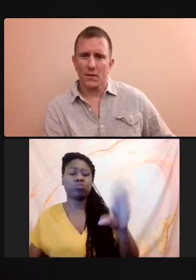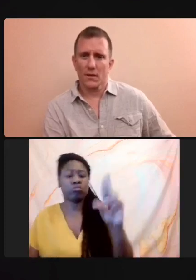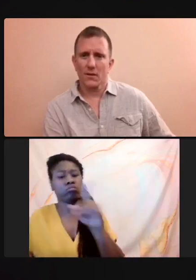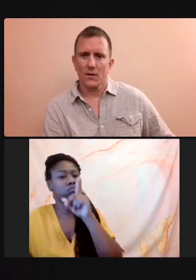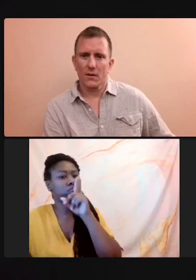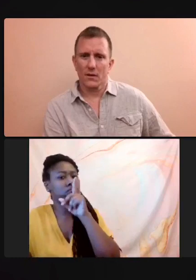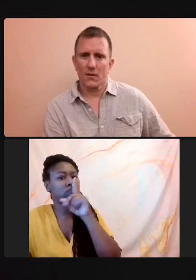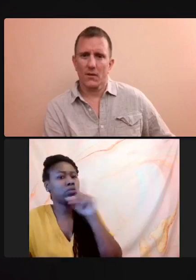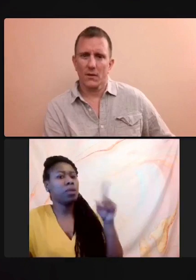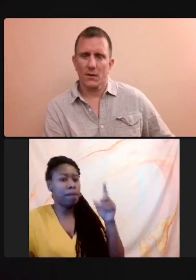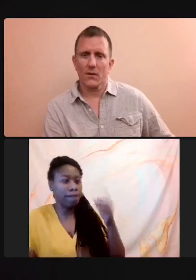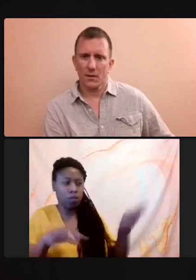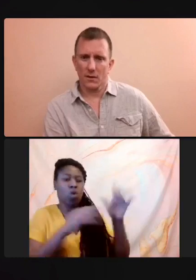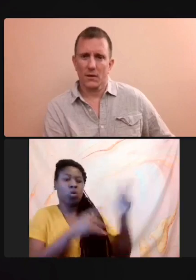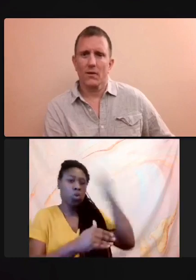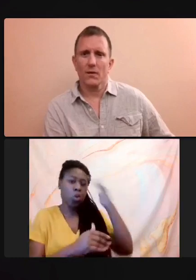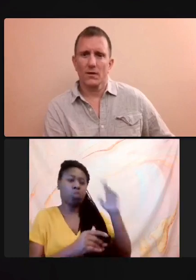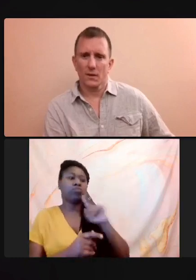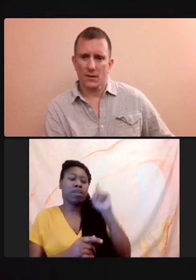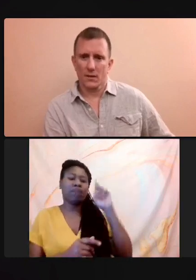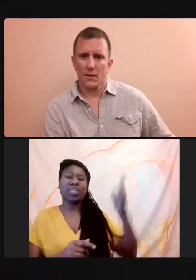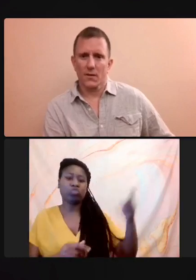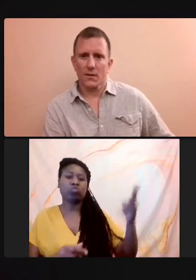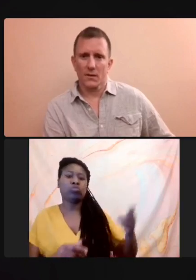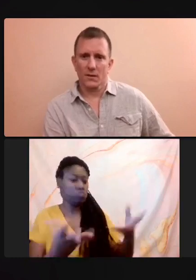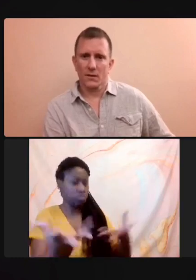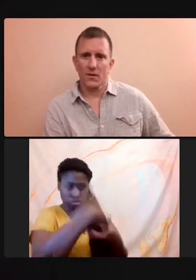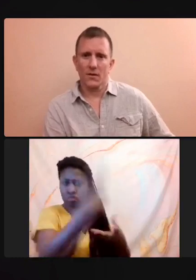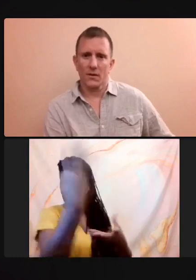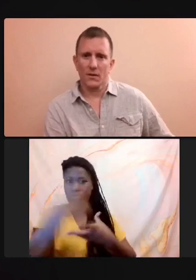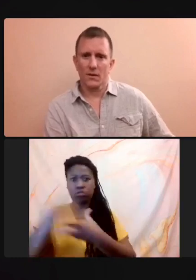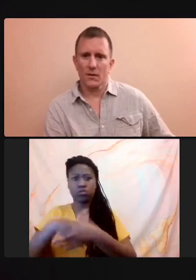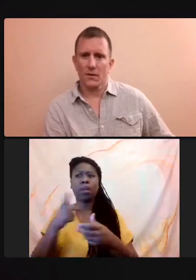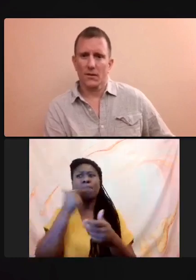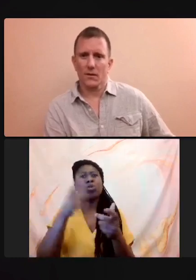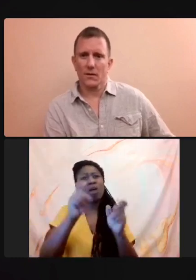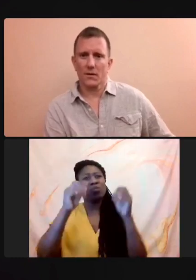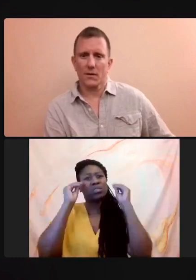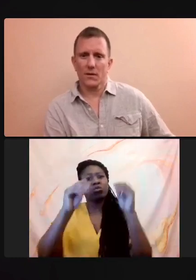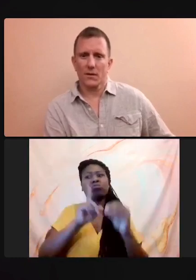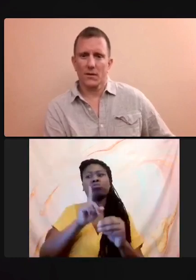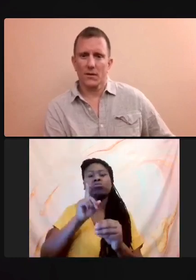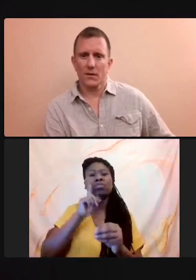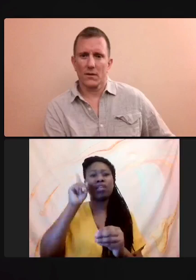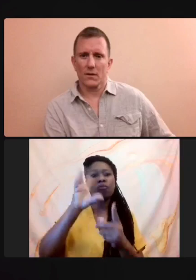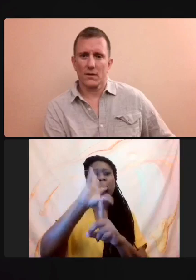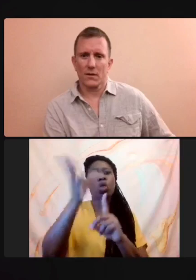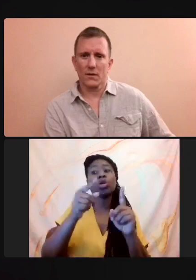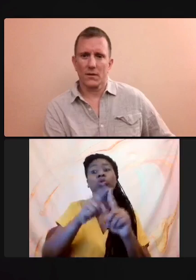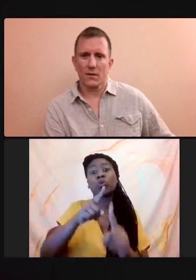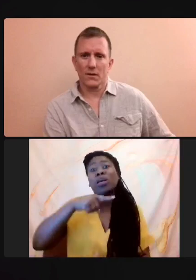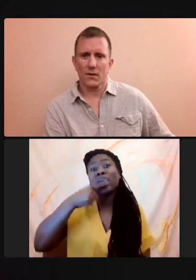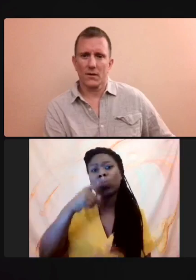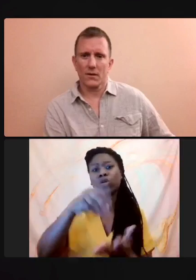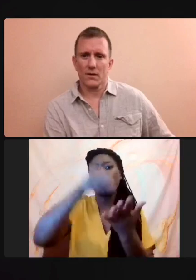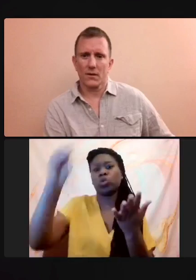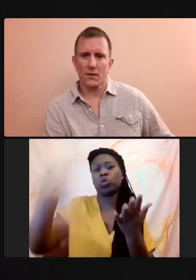So that's often the hot, controversial topic on the table. Right. But who are we to decide? You know, are you qualified at the deaf person?